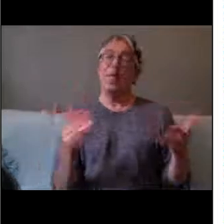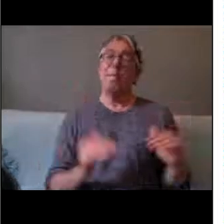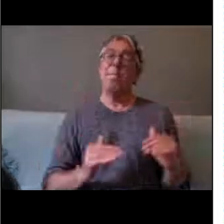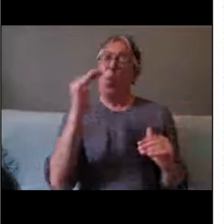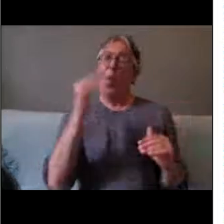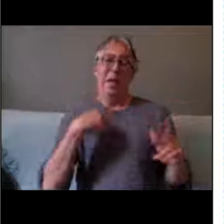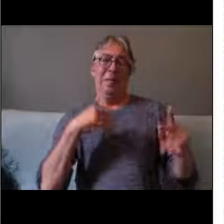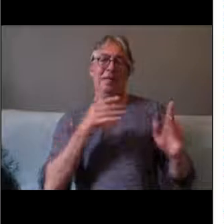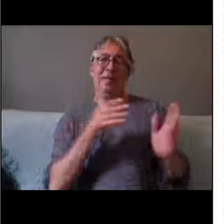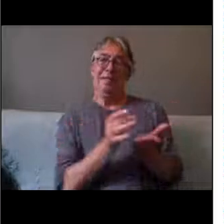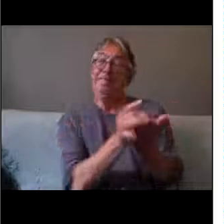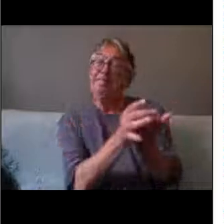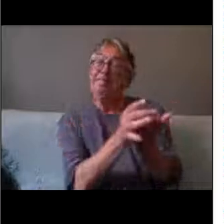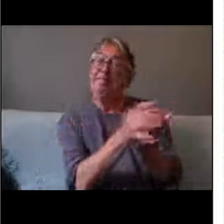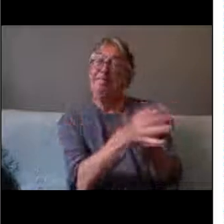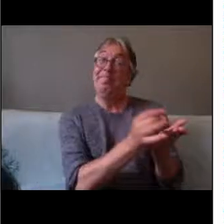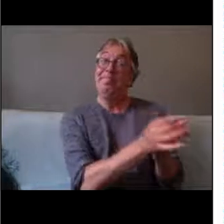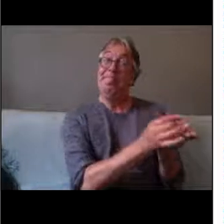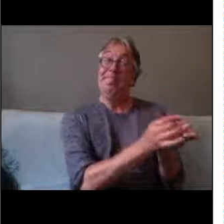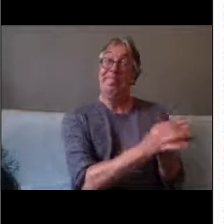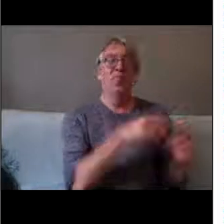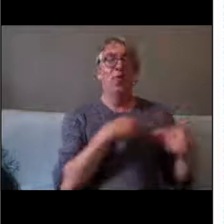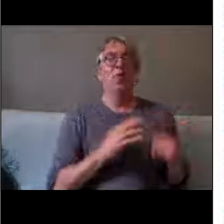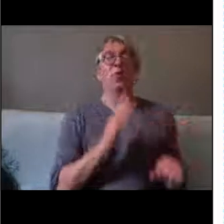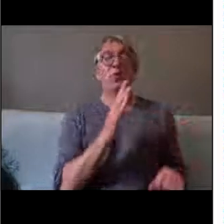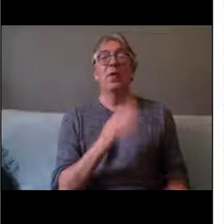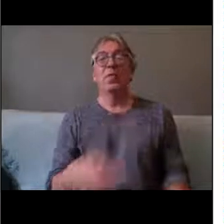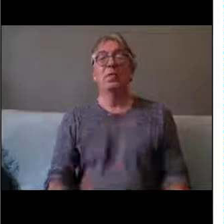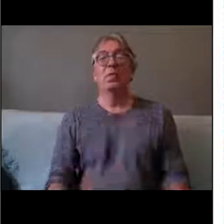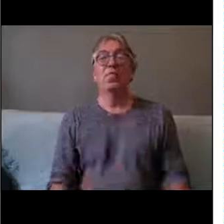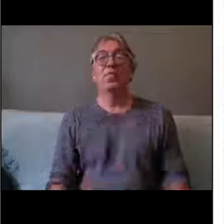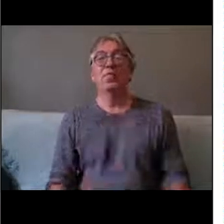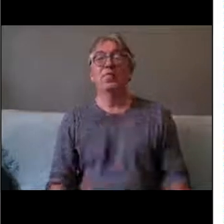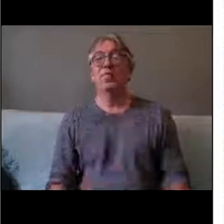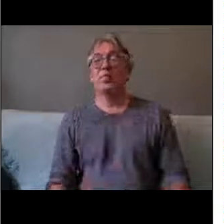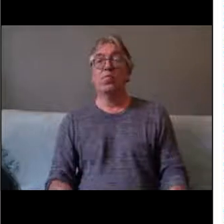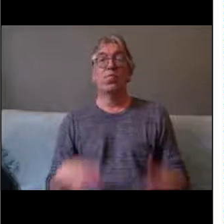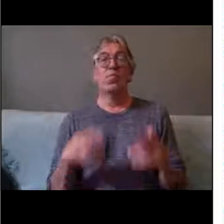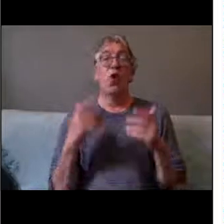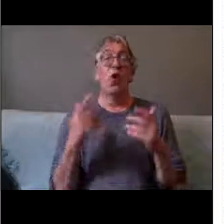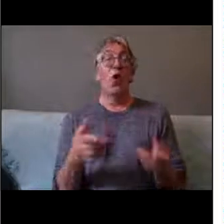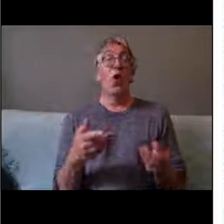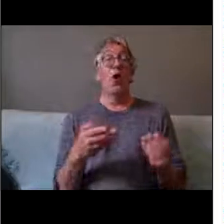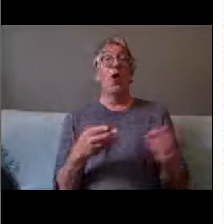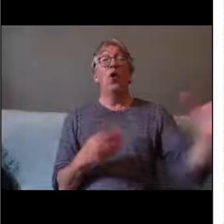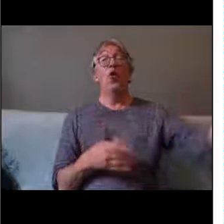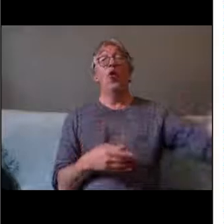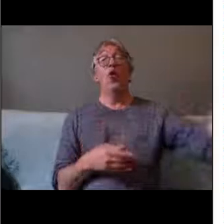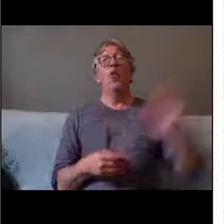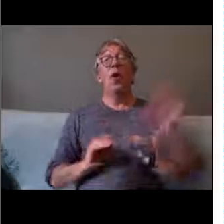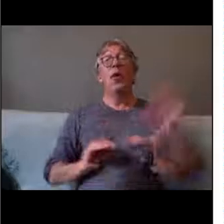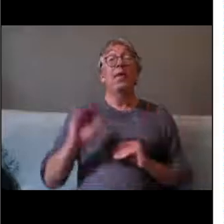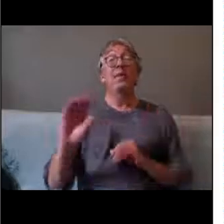which is an exciting thing in itself, It has strengthened by our existing mentoring approach.